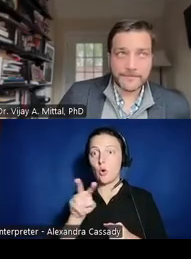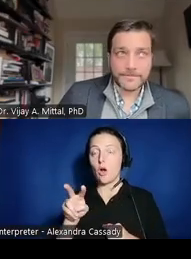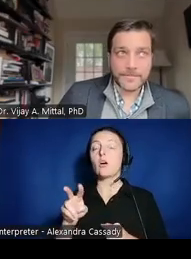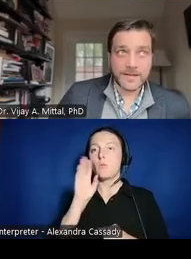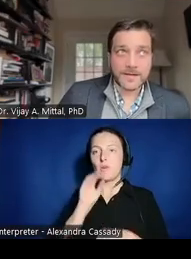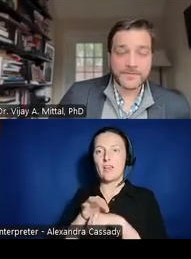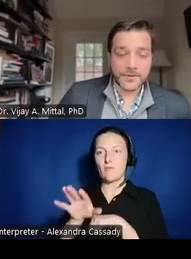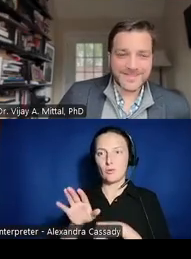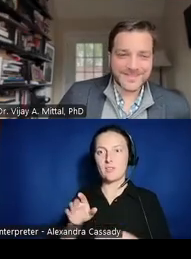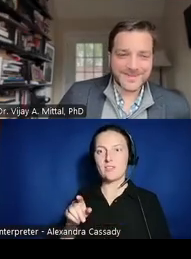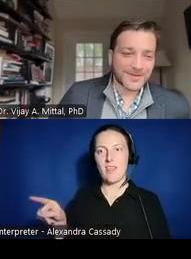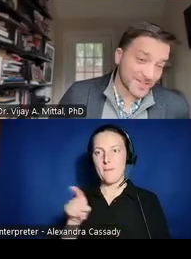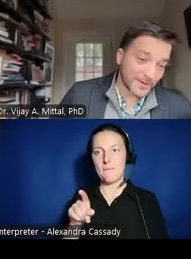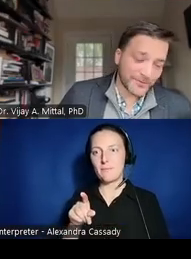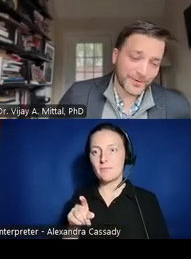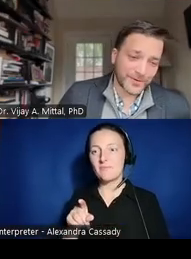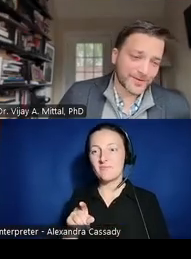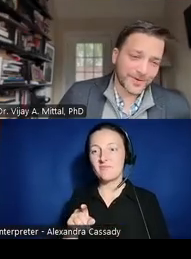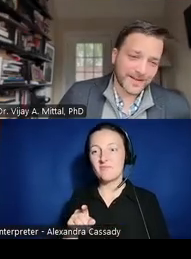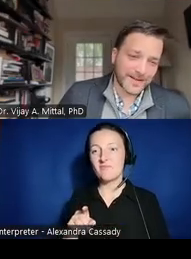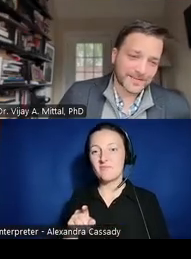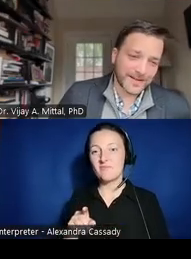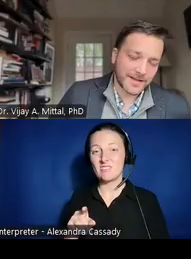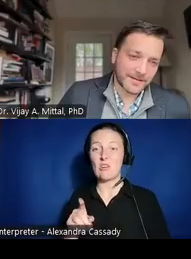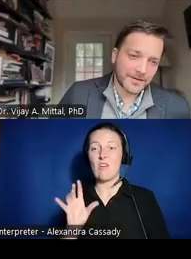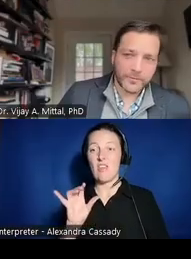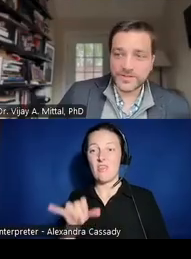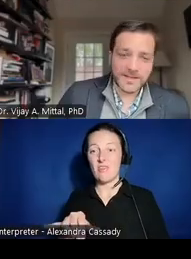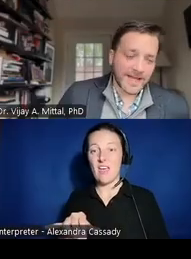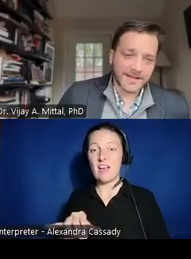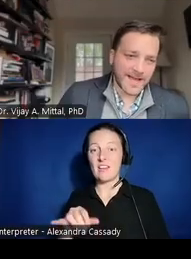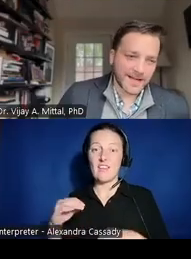uh can influence the participant further and create a cascade. And we're seeing that exact